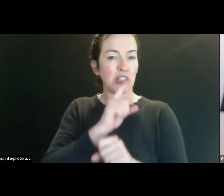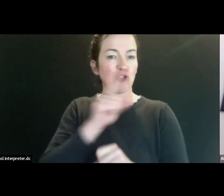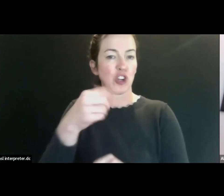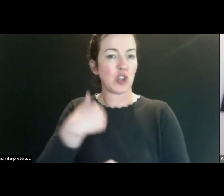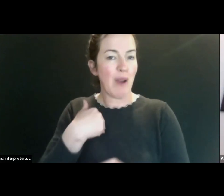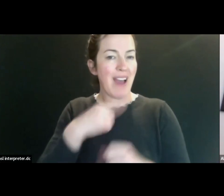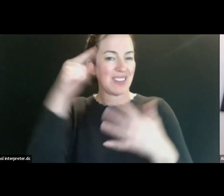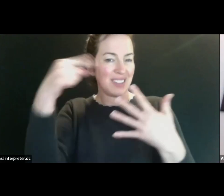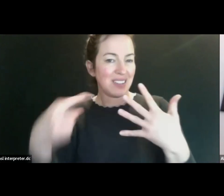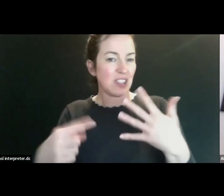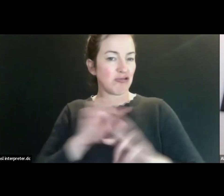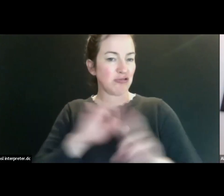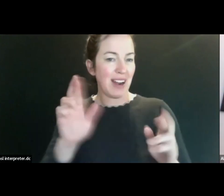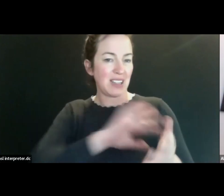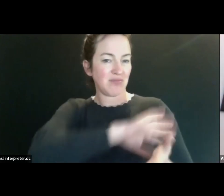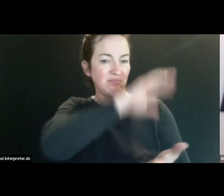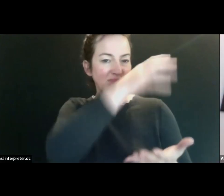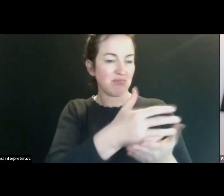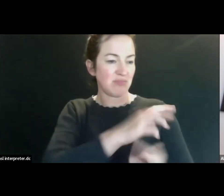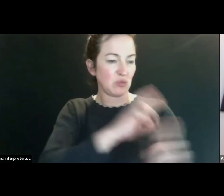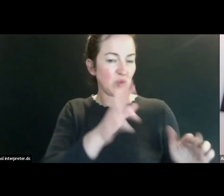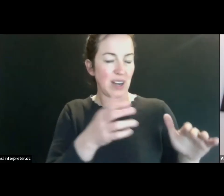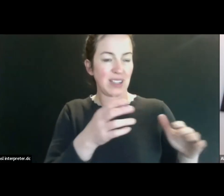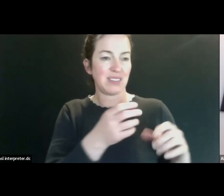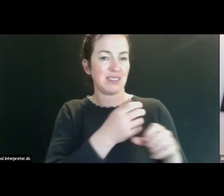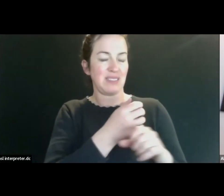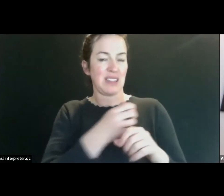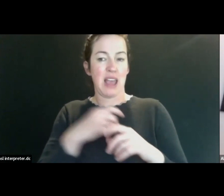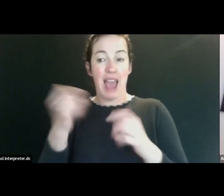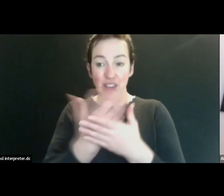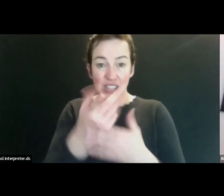ready with. You should have these things in a…take pictures of everything in your home,